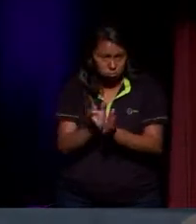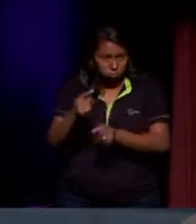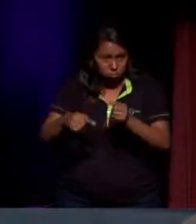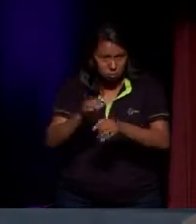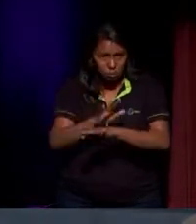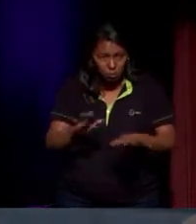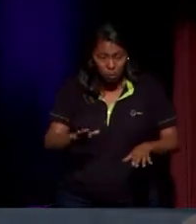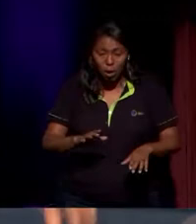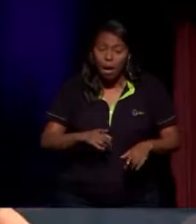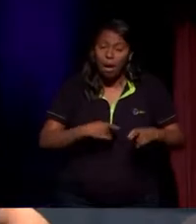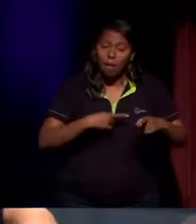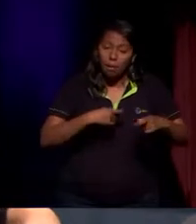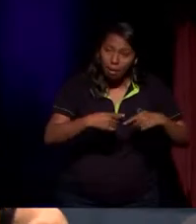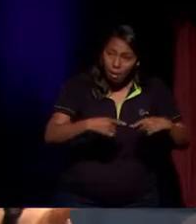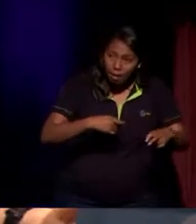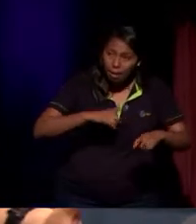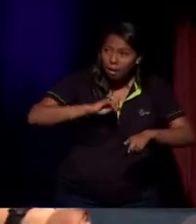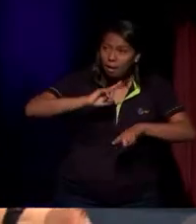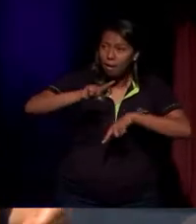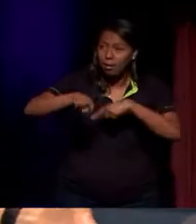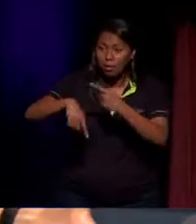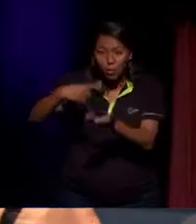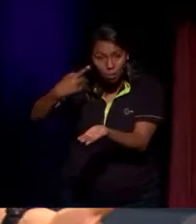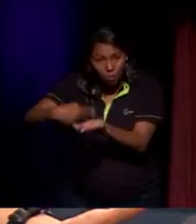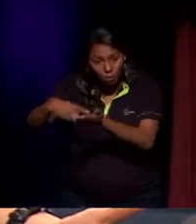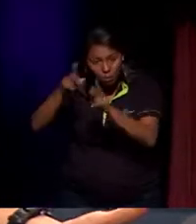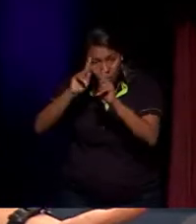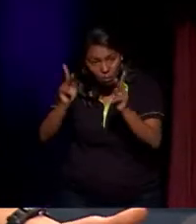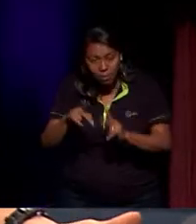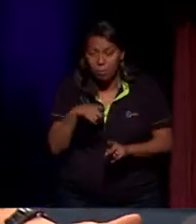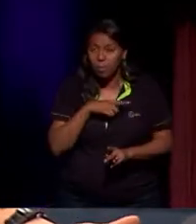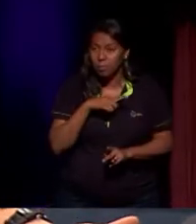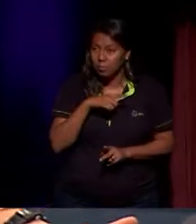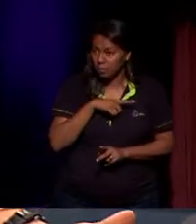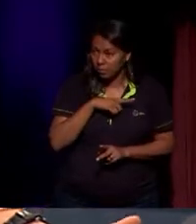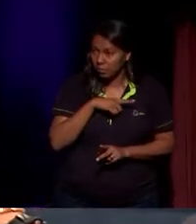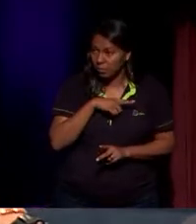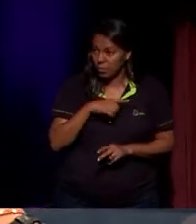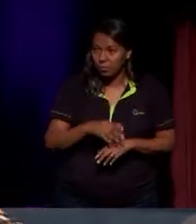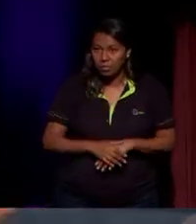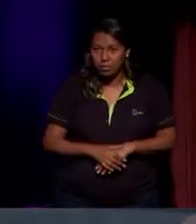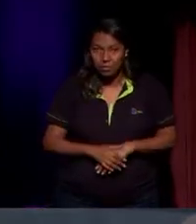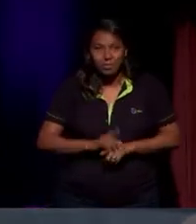and then we had a Peace Agreement and we had there a multiparty system.